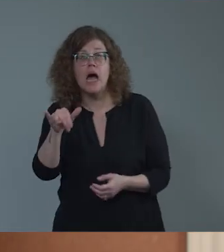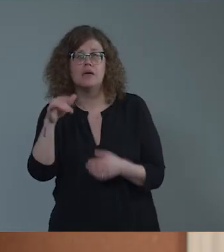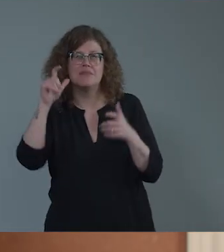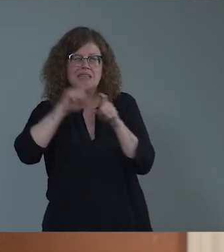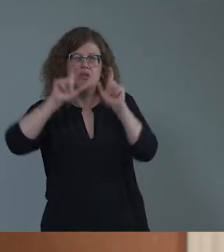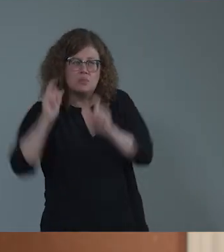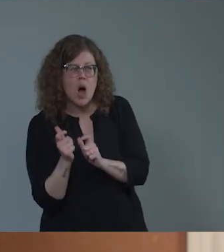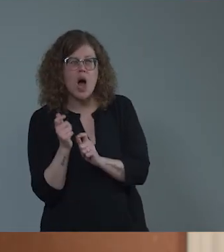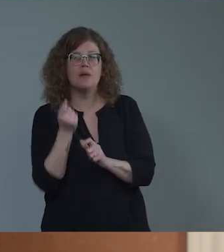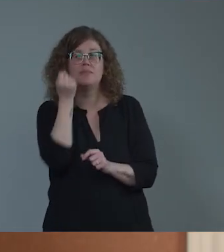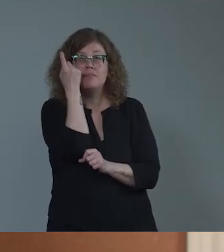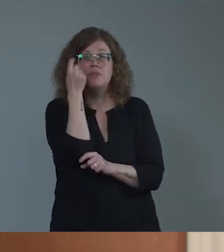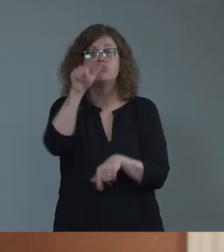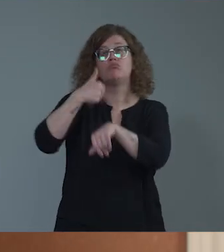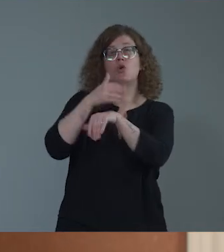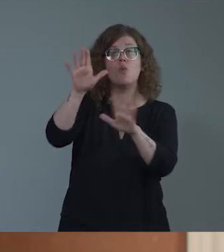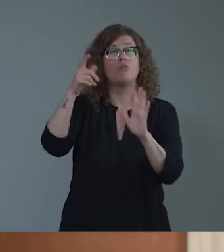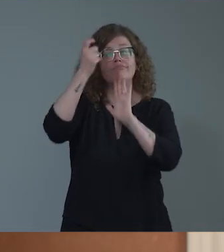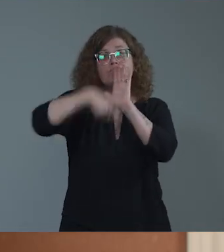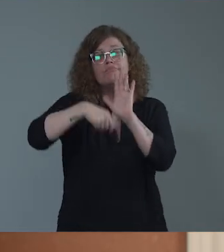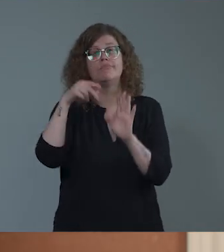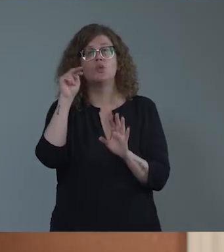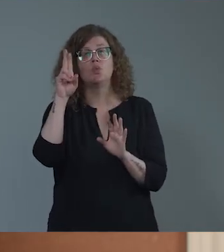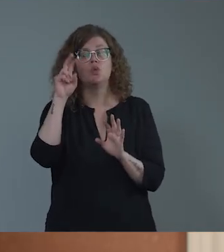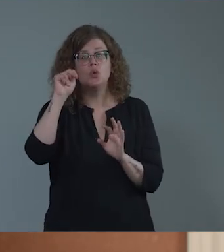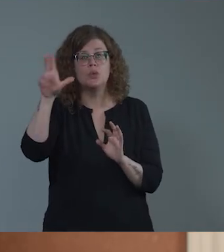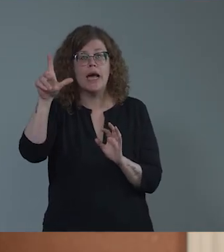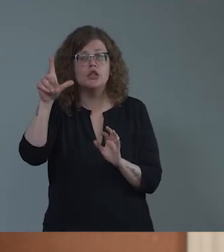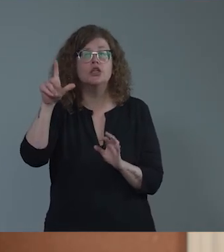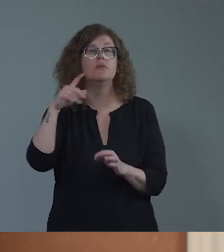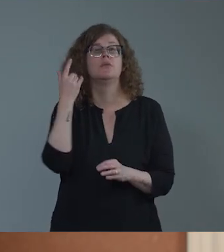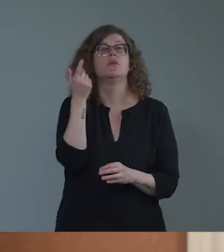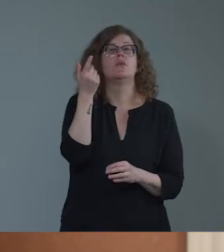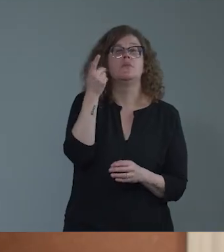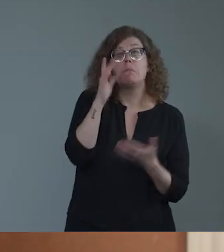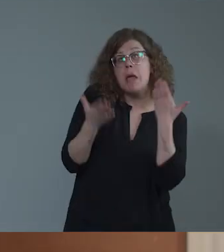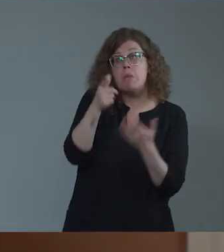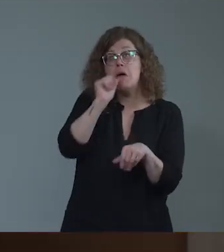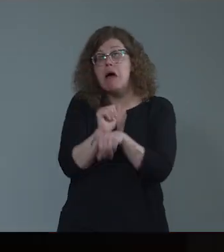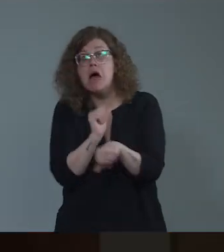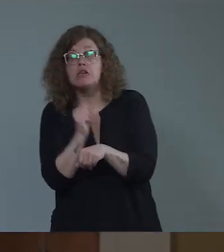in the area. That's possible too. Hyperlocal tends to be a little bit more grassroots. Finding people on a smaller scale.